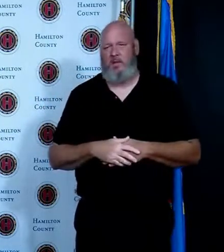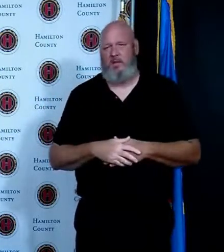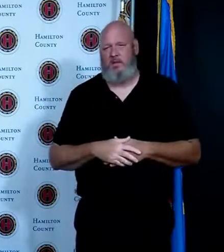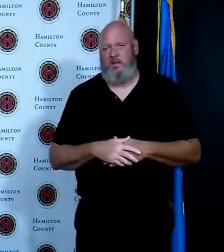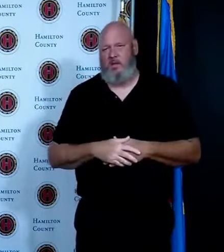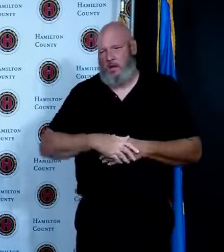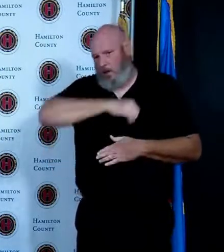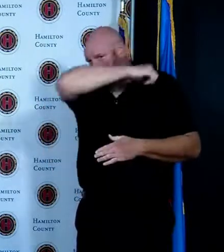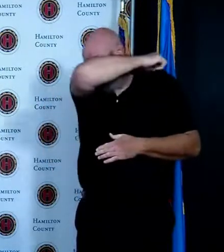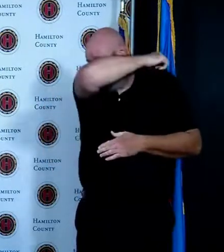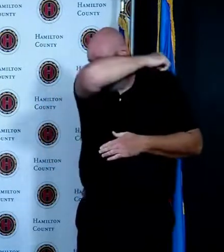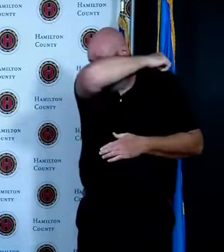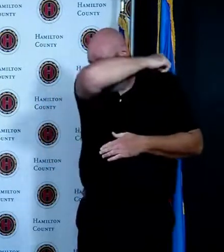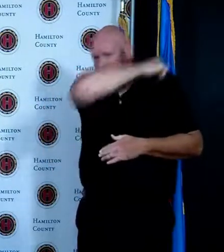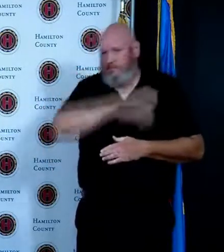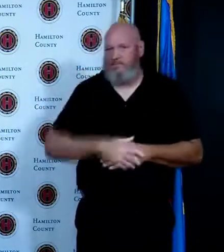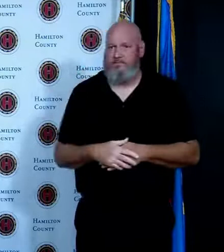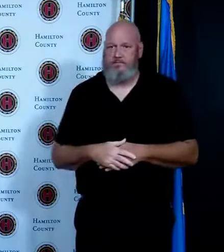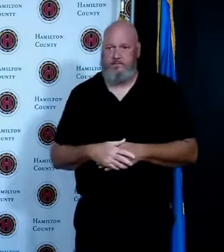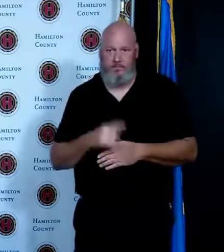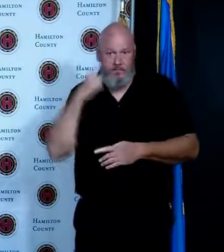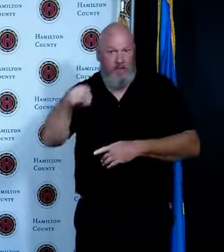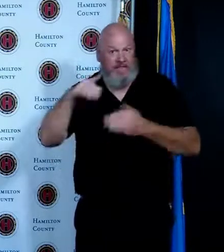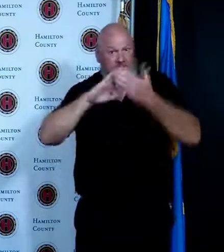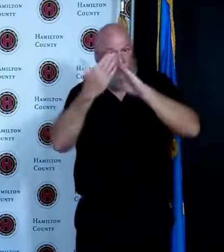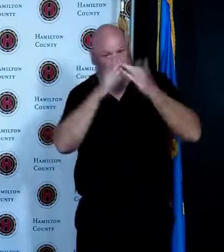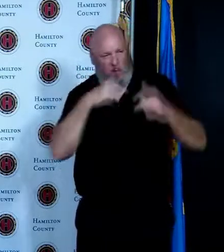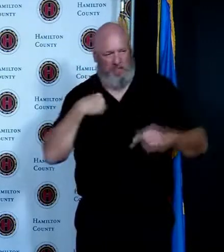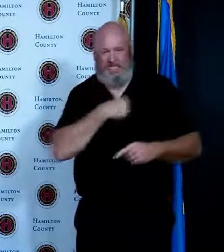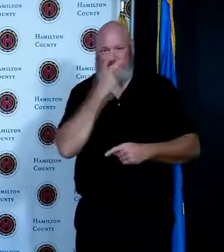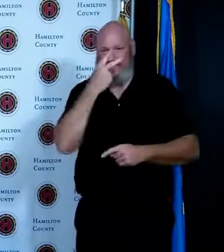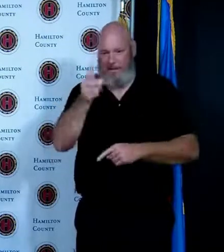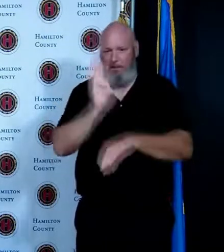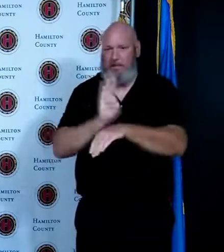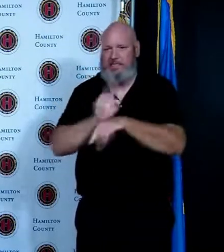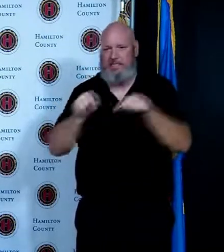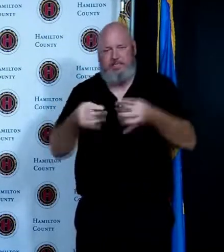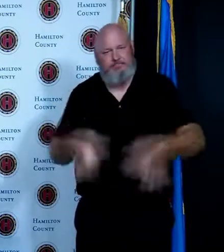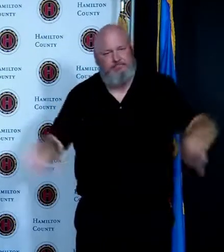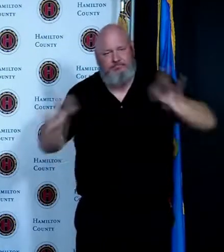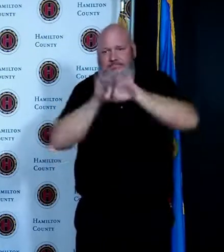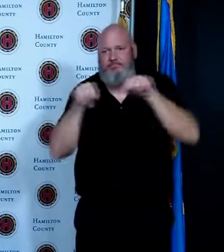especially step up and P&G is leading the charge to make sure that we are